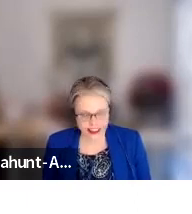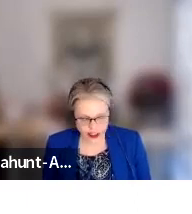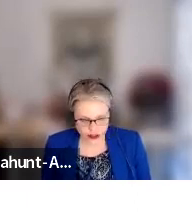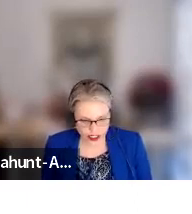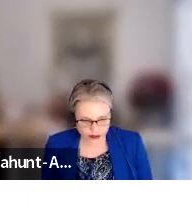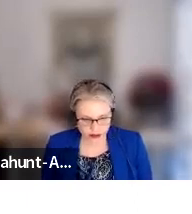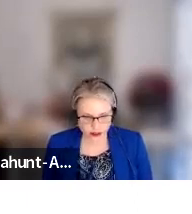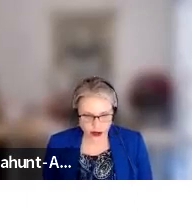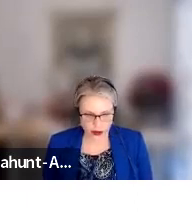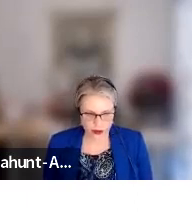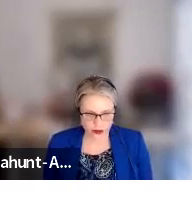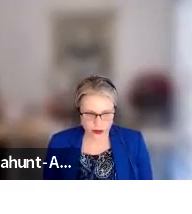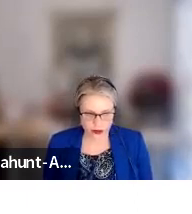This is interesting.